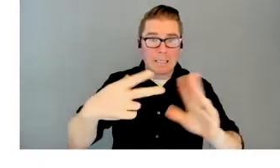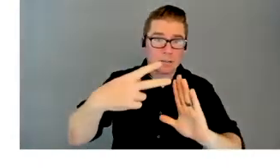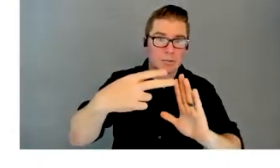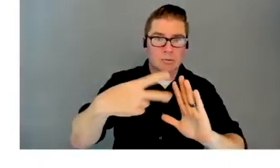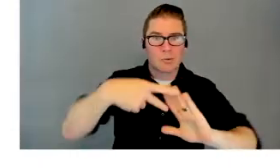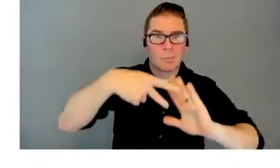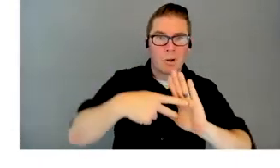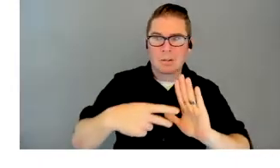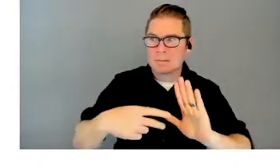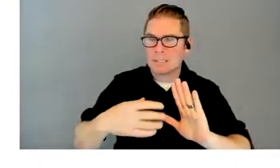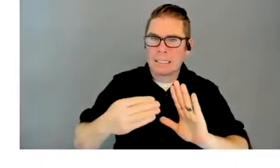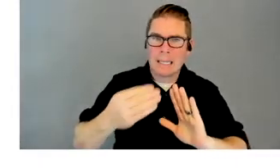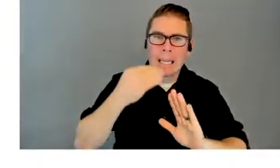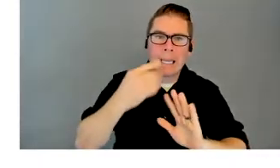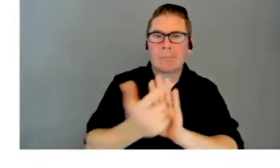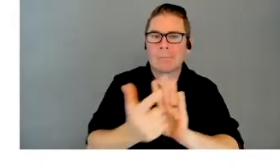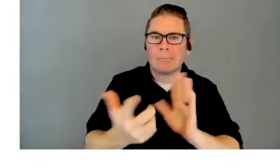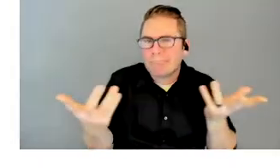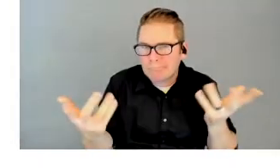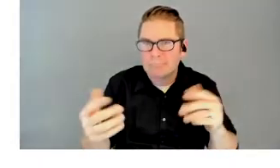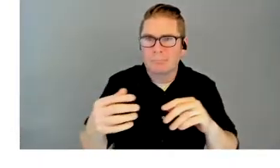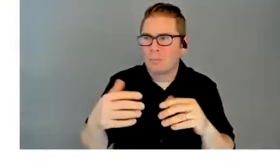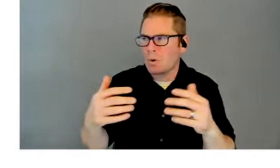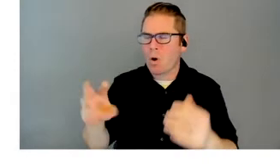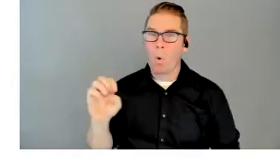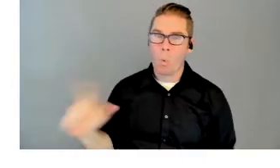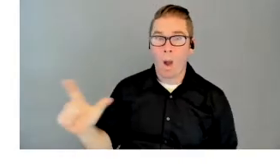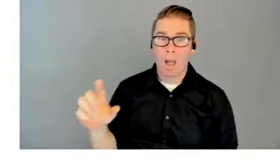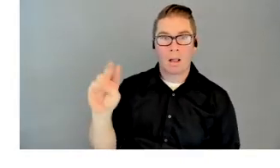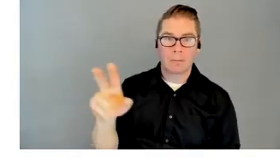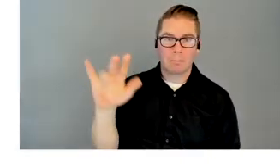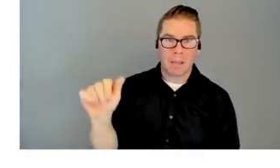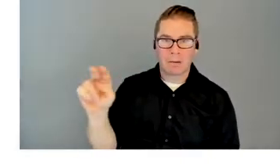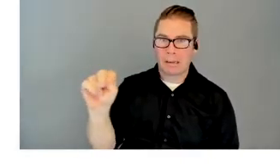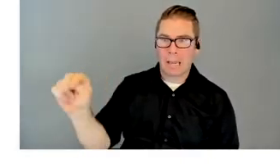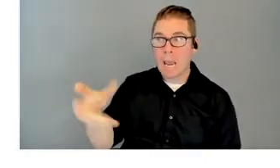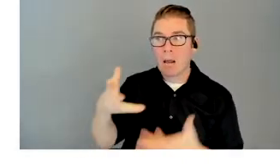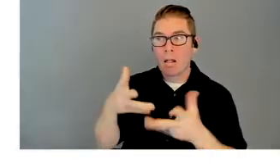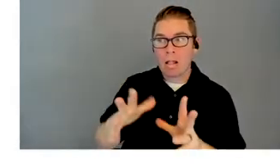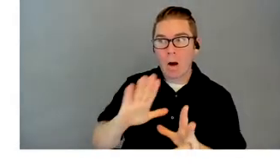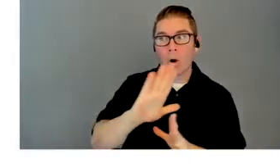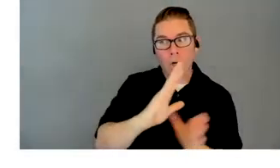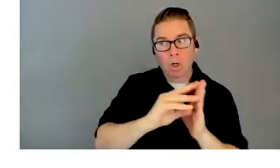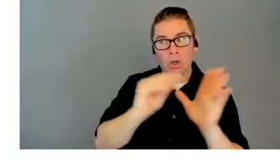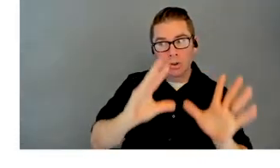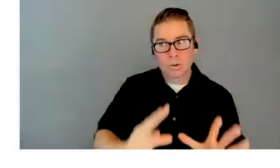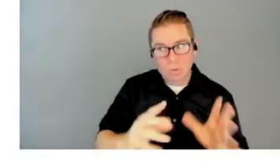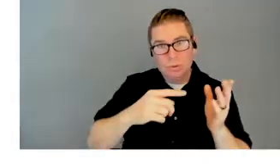And then when Mary Ann lets her students do it in the classroom, that's between Mary Ann and her students and when the computers get ruined.